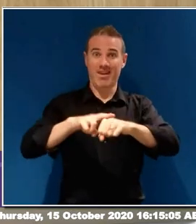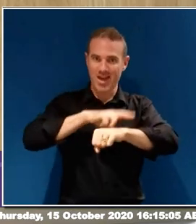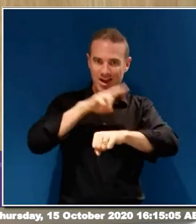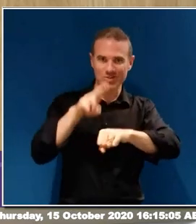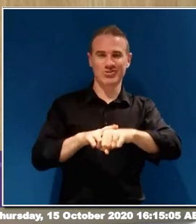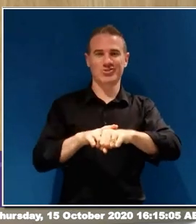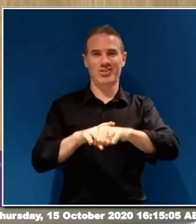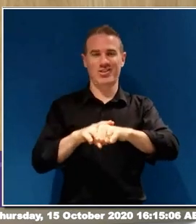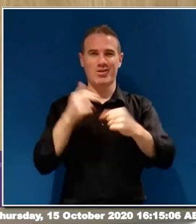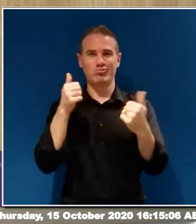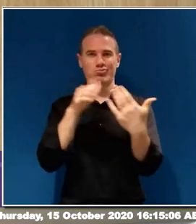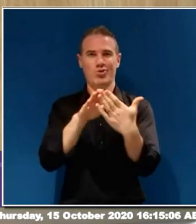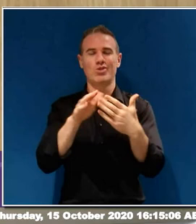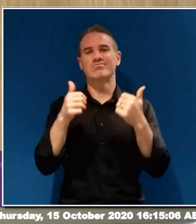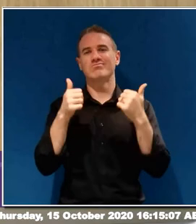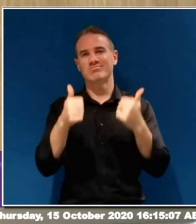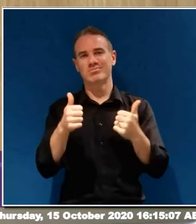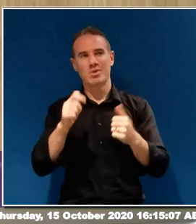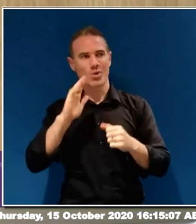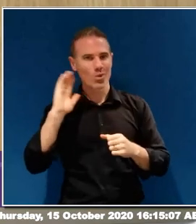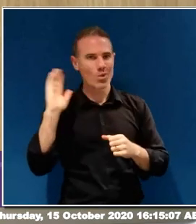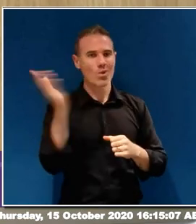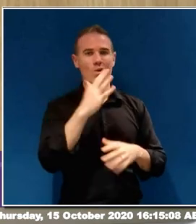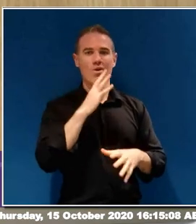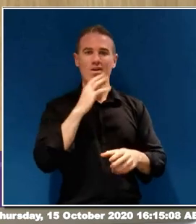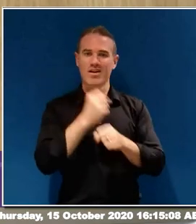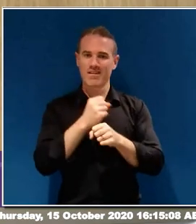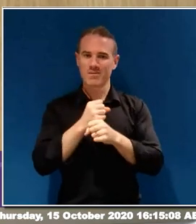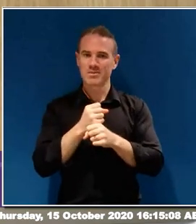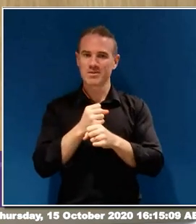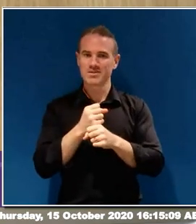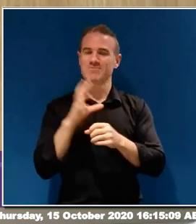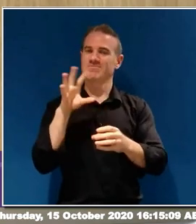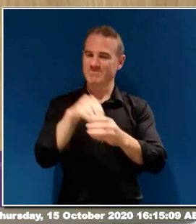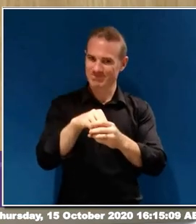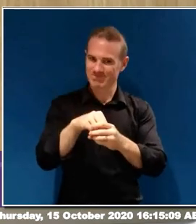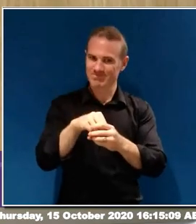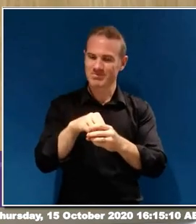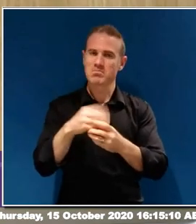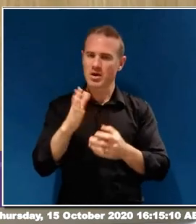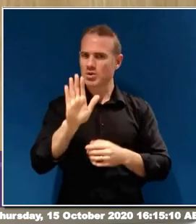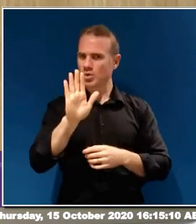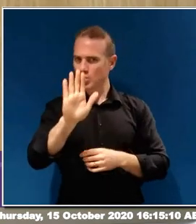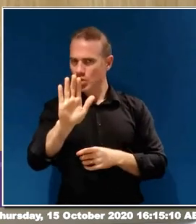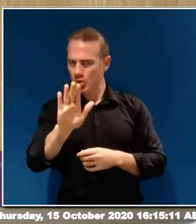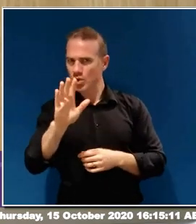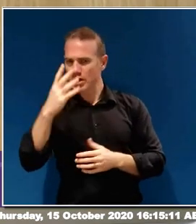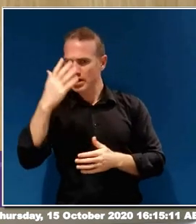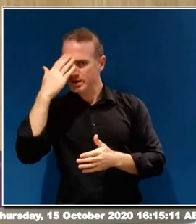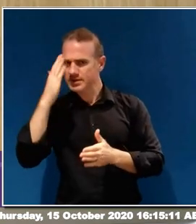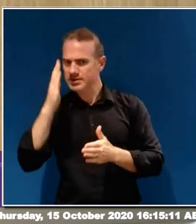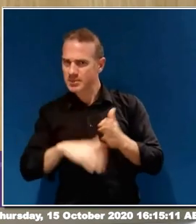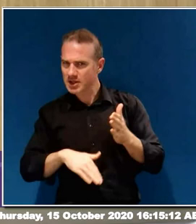In your experience, what would you say to the likelihood of that being able